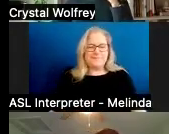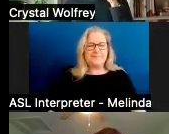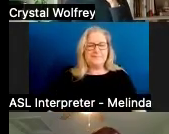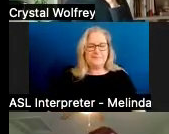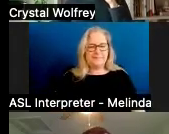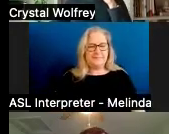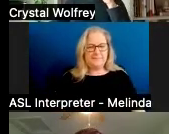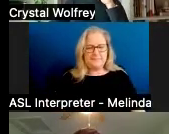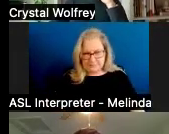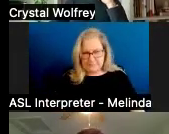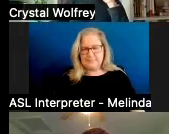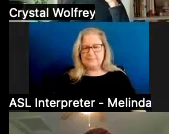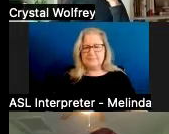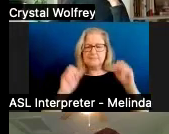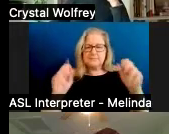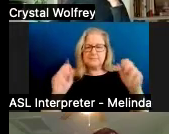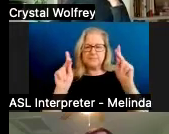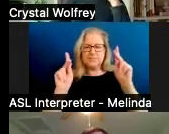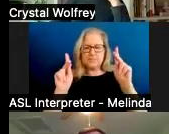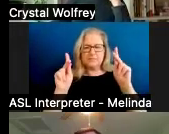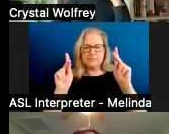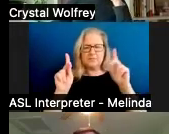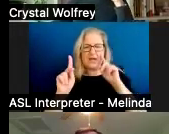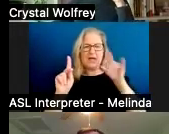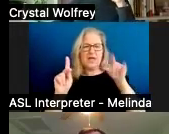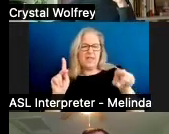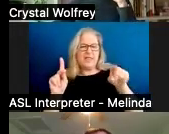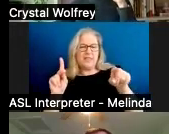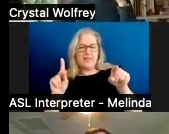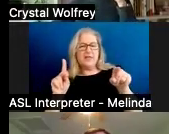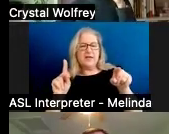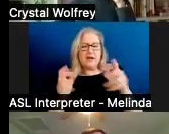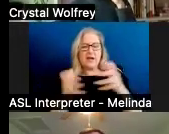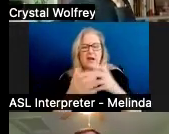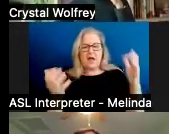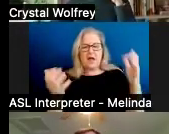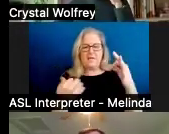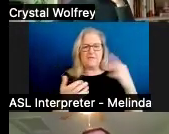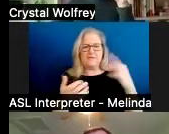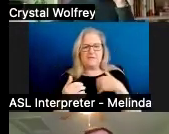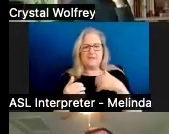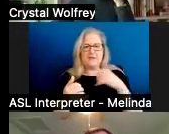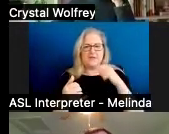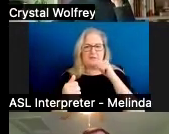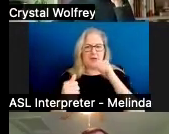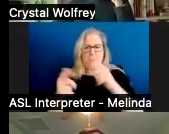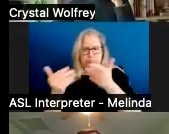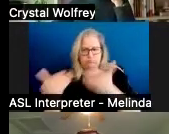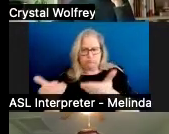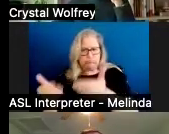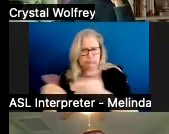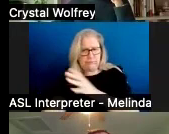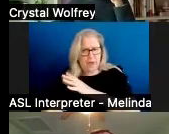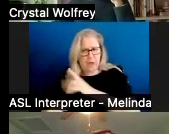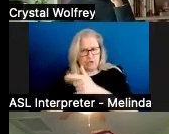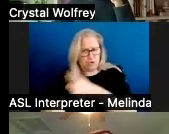All right. So I think this is still me, Crystal. I'm still out of whack on my numbers. Crystal Wolfrey: No, you're .. . Go. You're good. Sean Hine: All right. Cool. So all right.